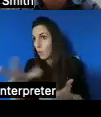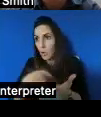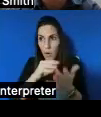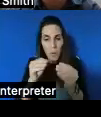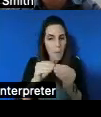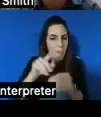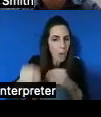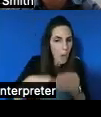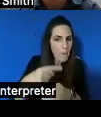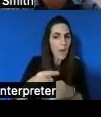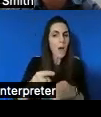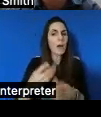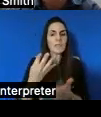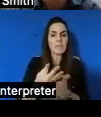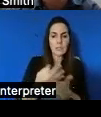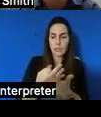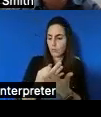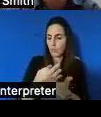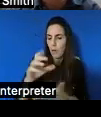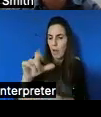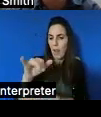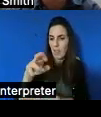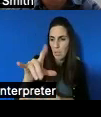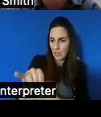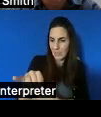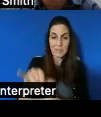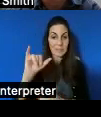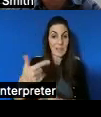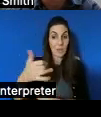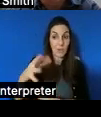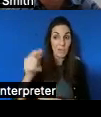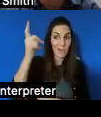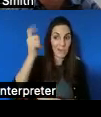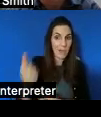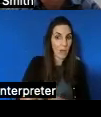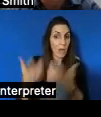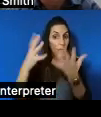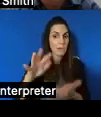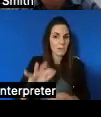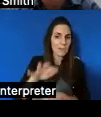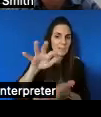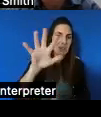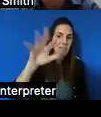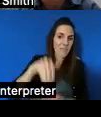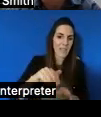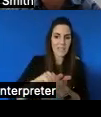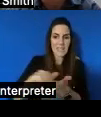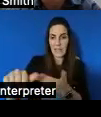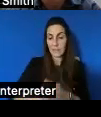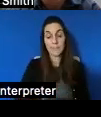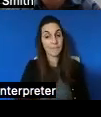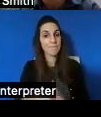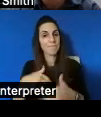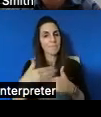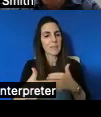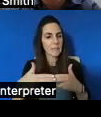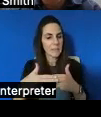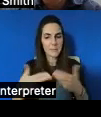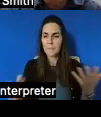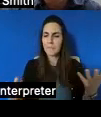work that they do and the grants are up are up to $5,000 uh next next slide so what is